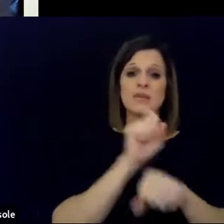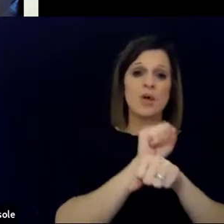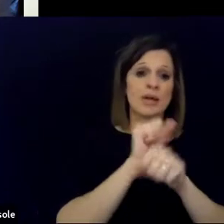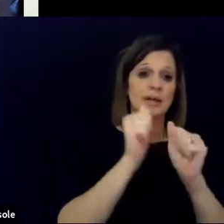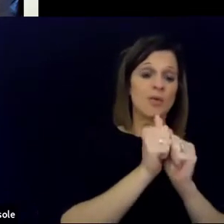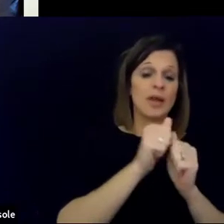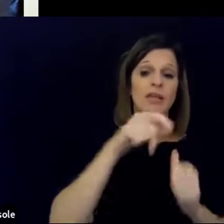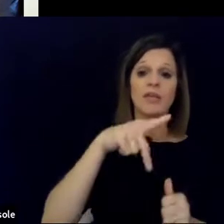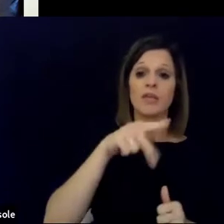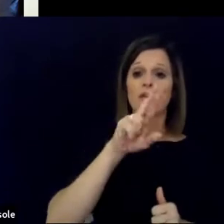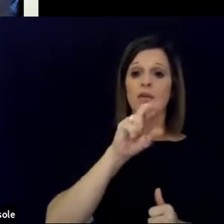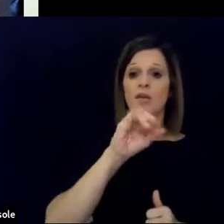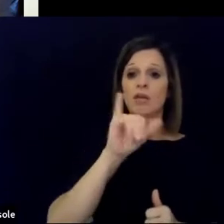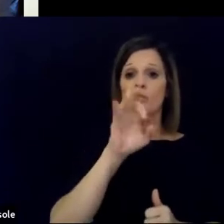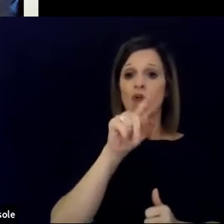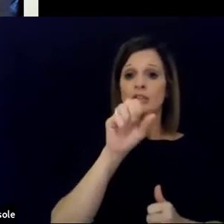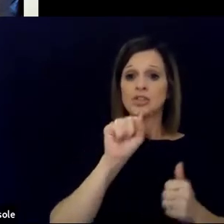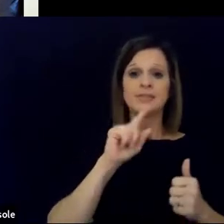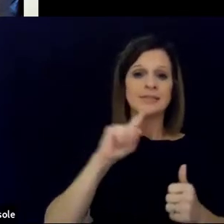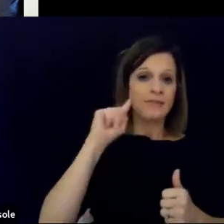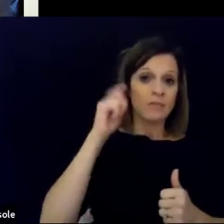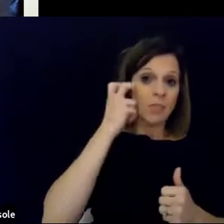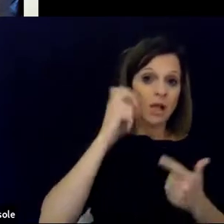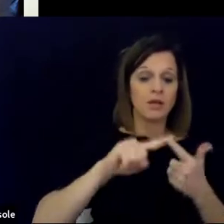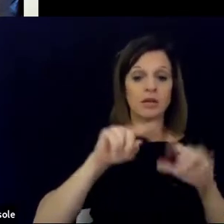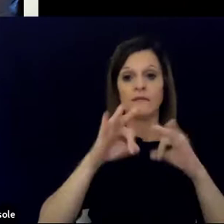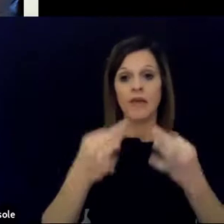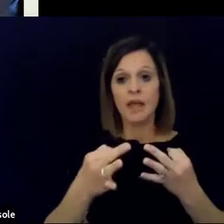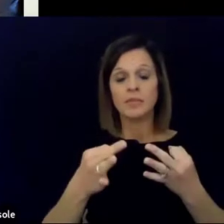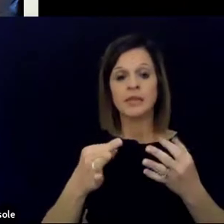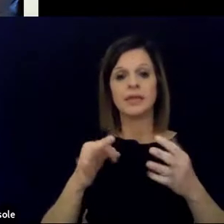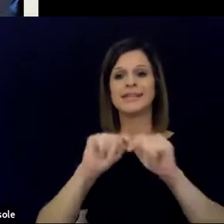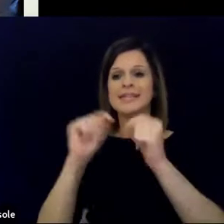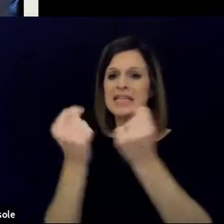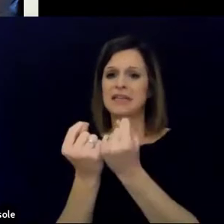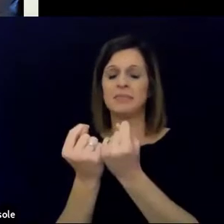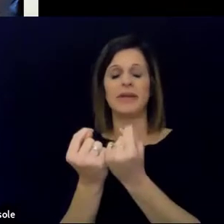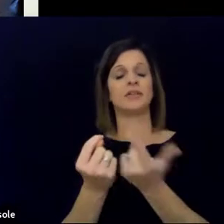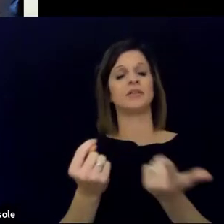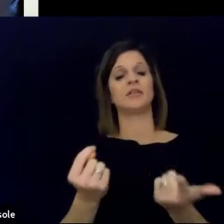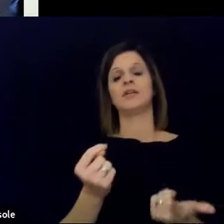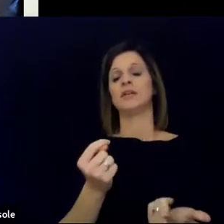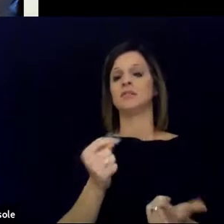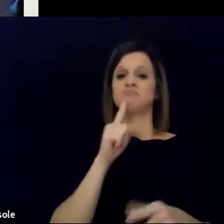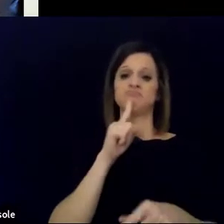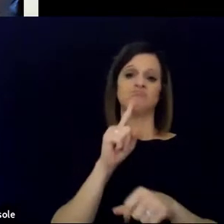and not just having one agency serving our consumers, is really gonna be truly successful.